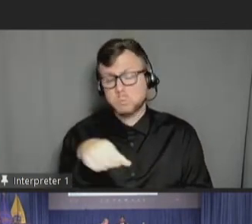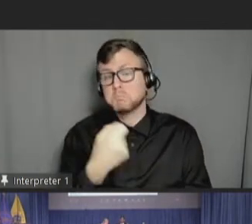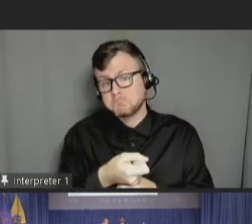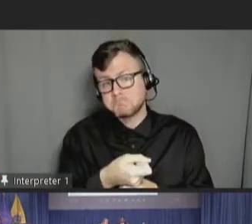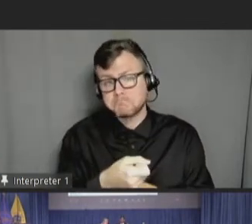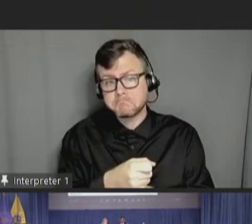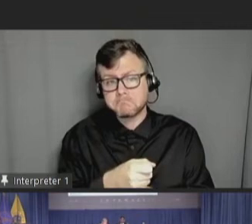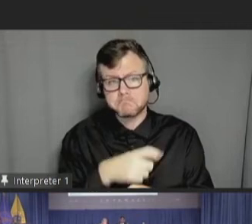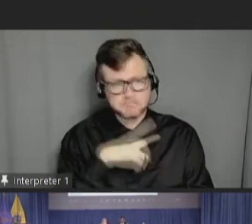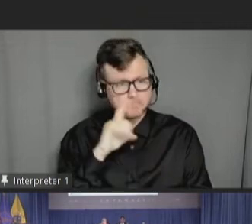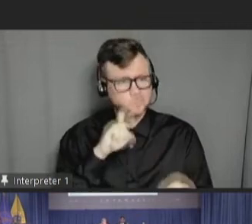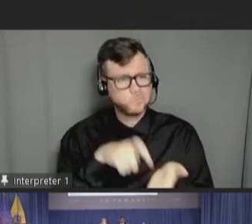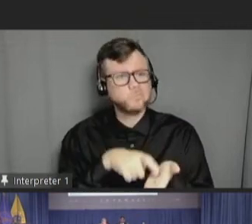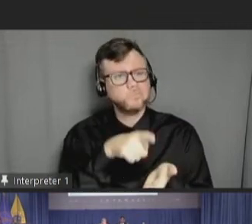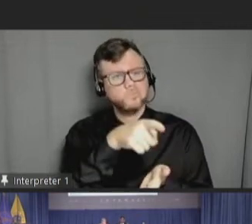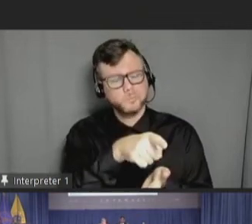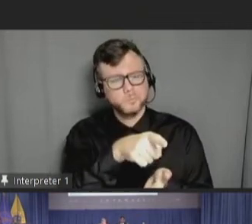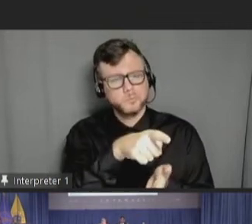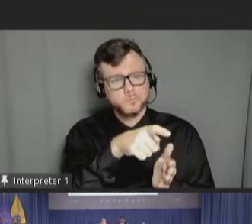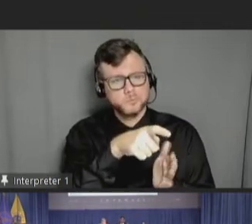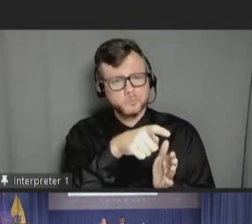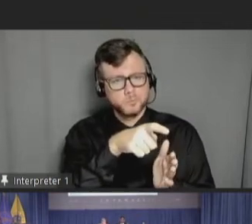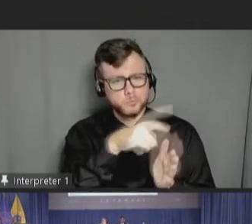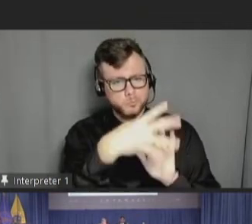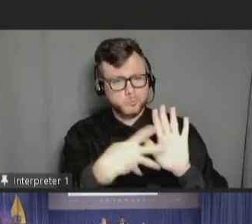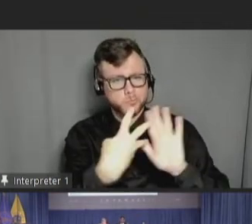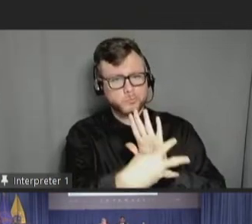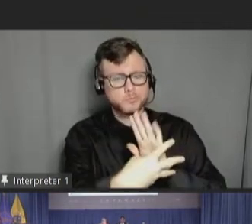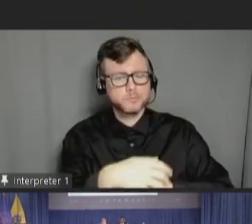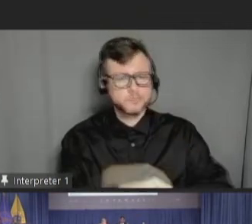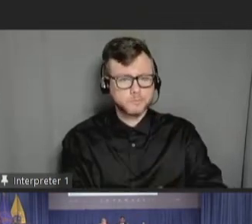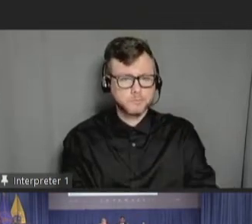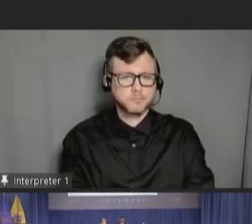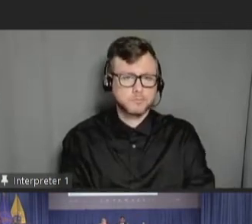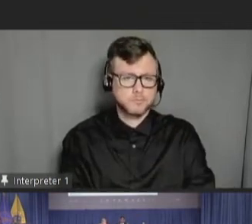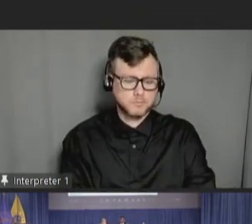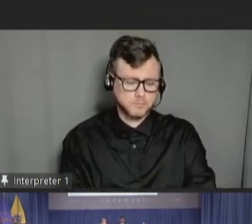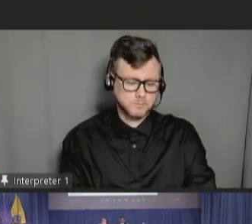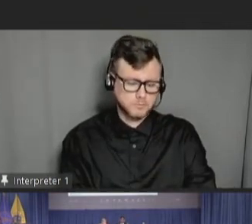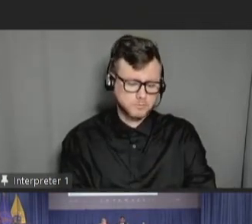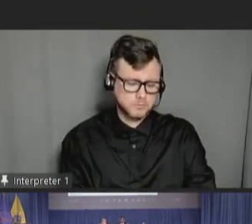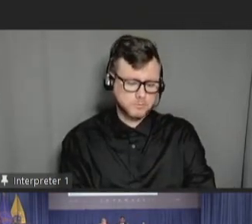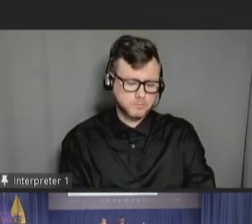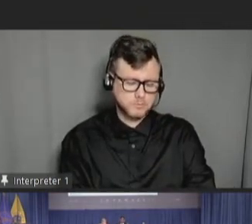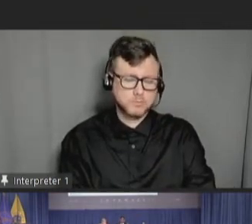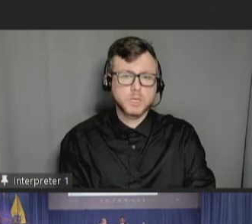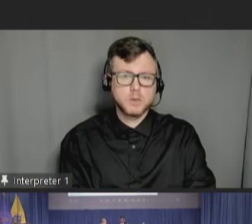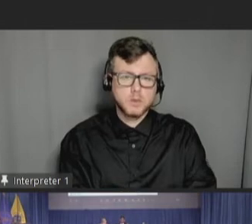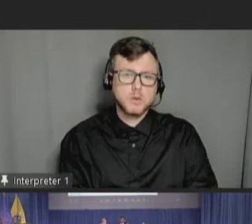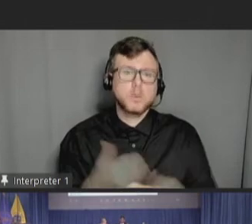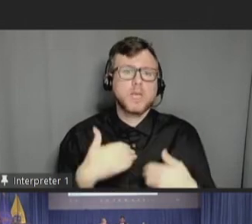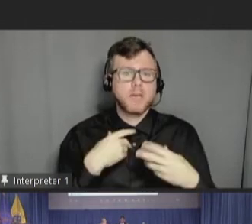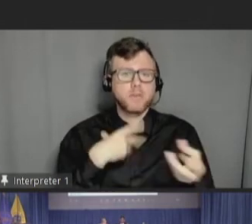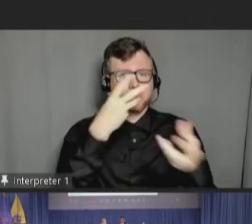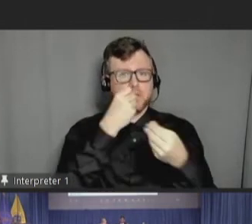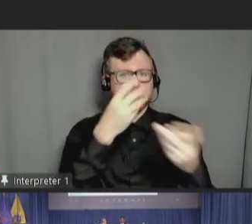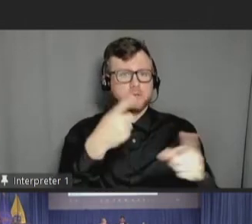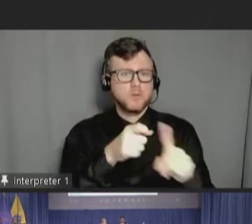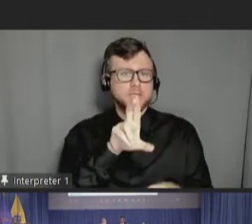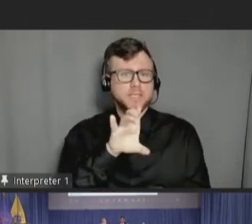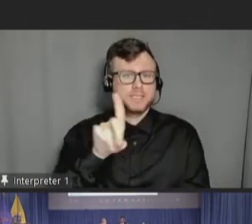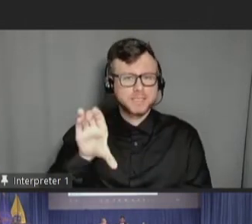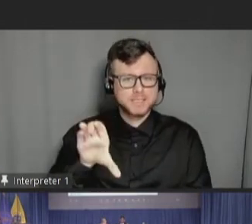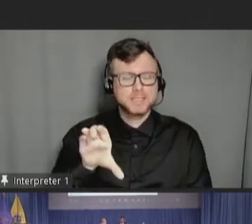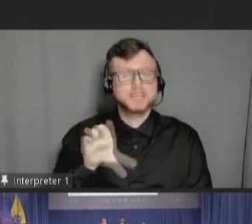as you can see from the graph on the left, with data from the CDC. And what's very worrisome is